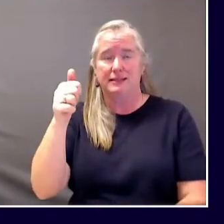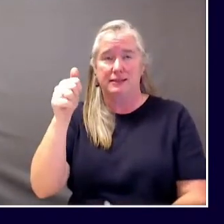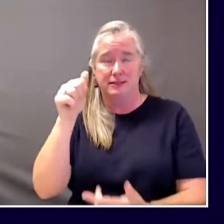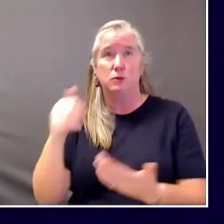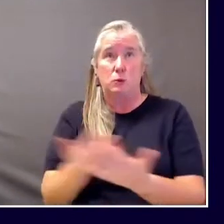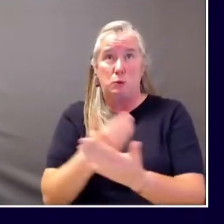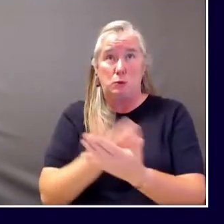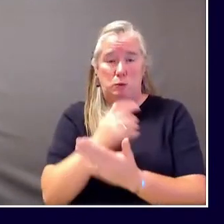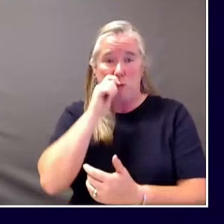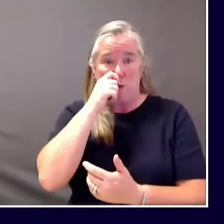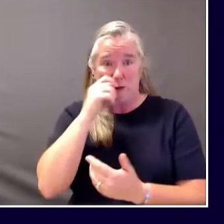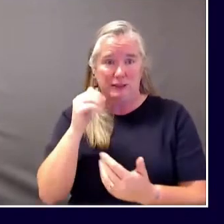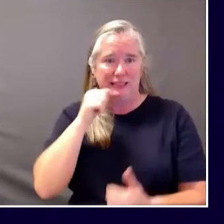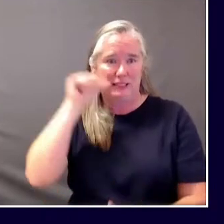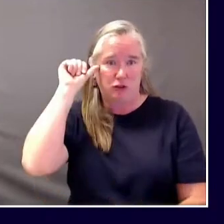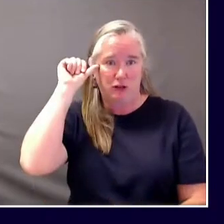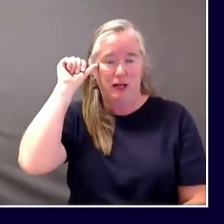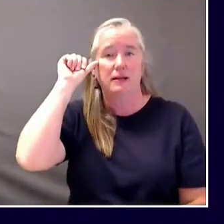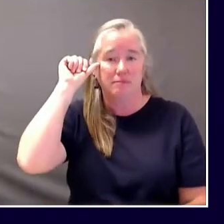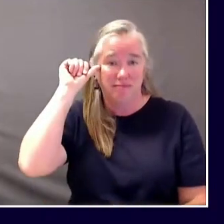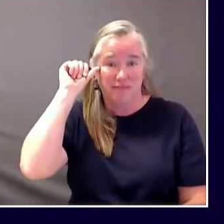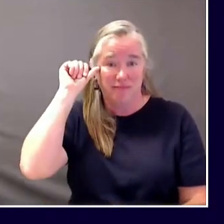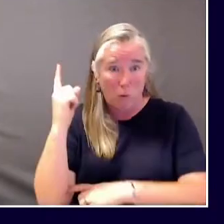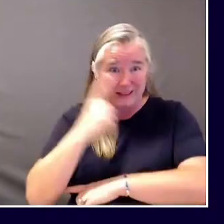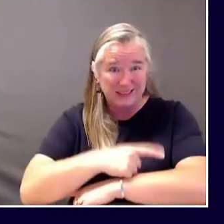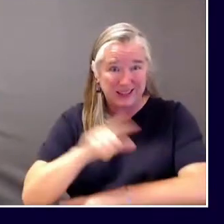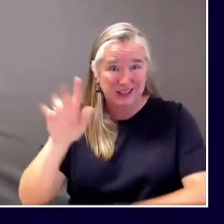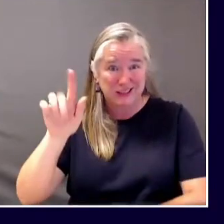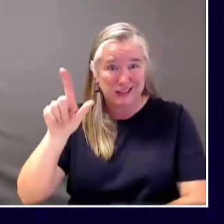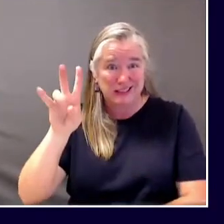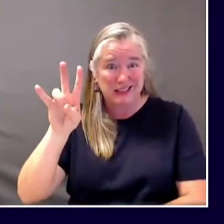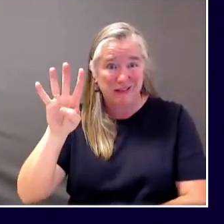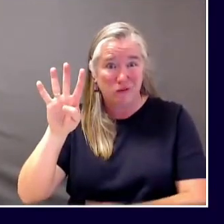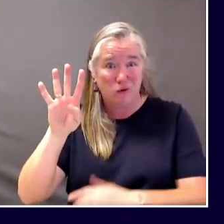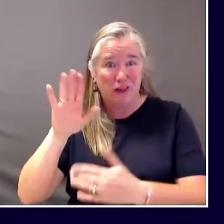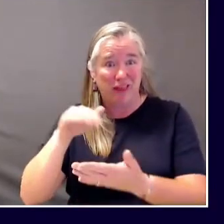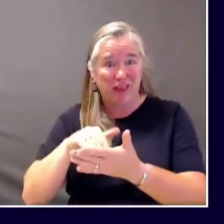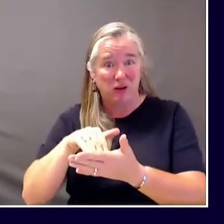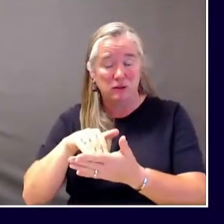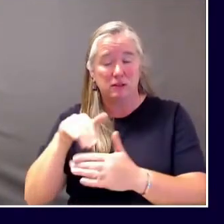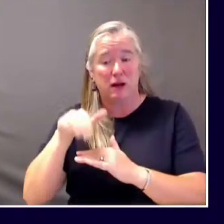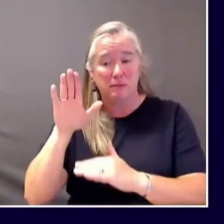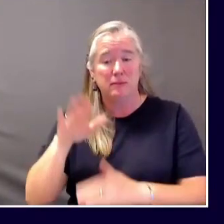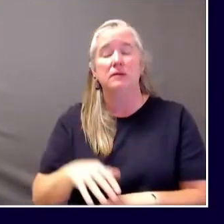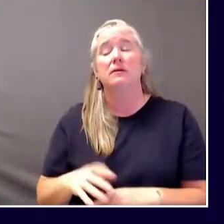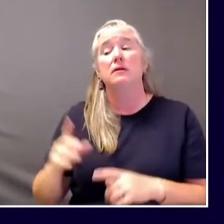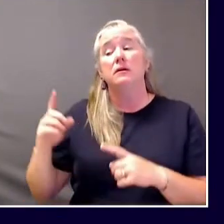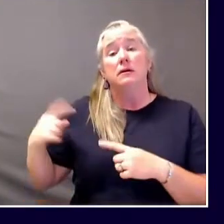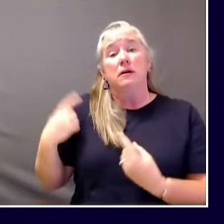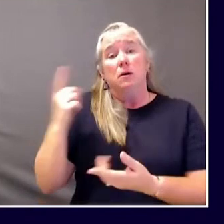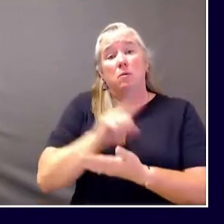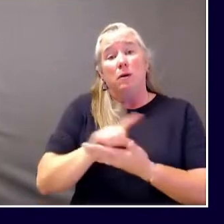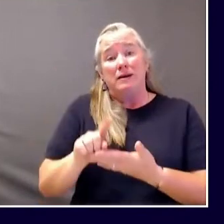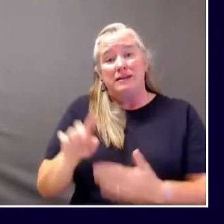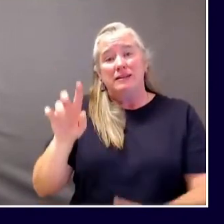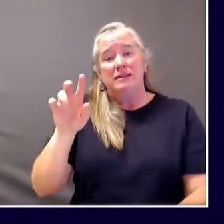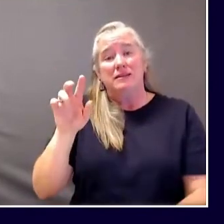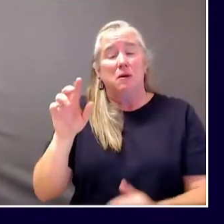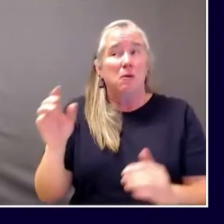just yesterday over the last week the nation